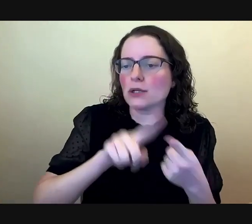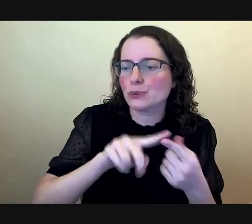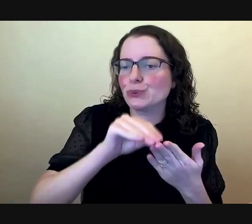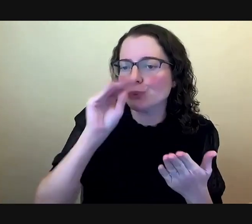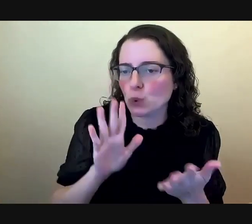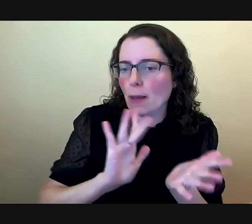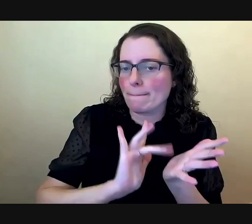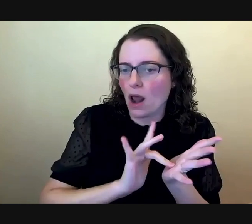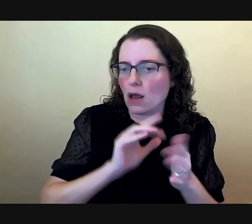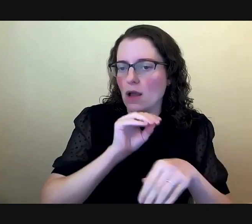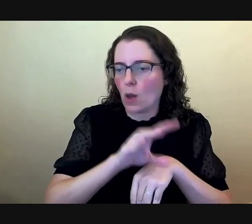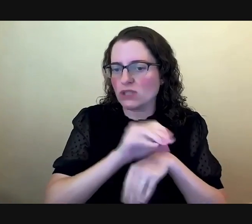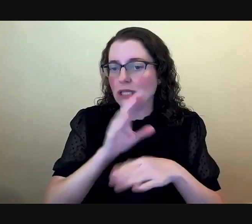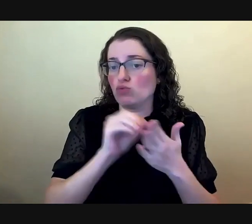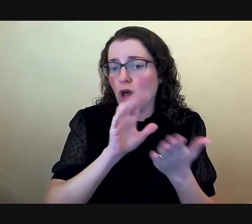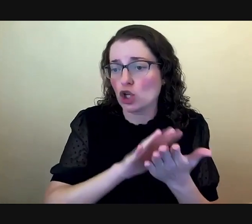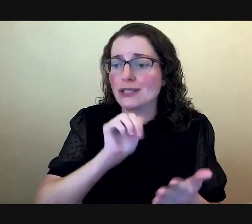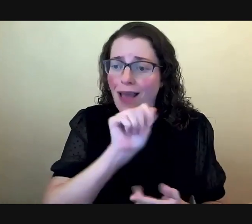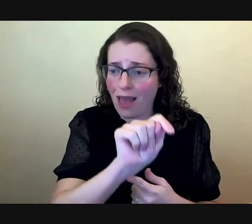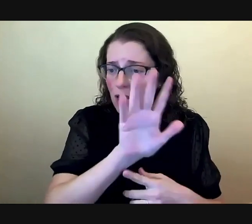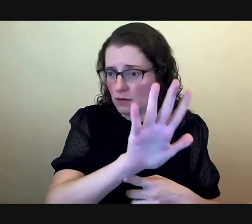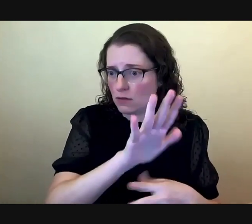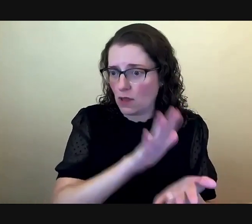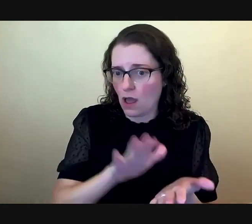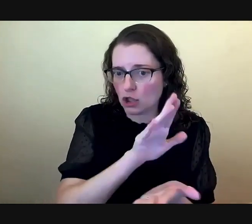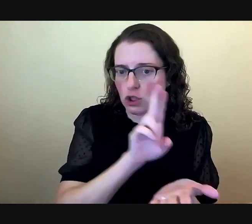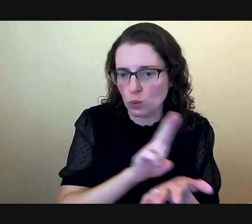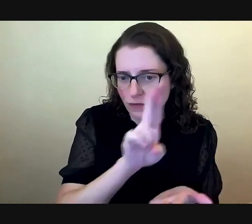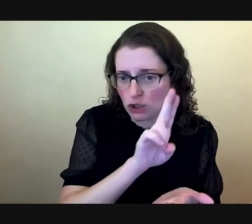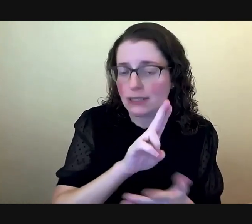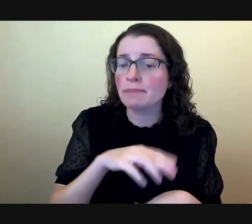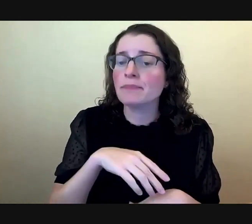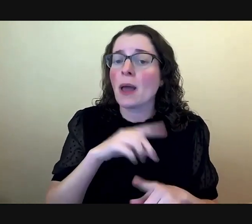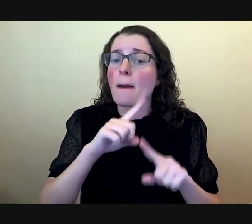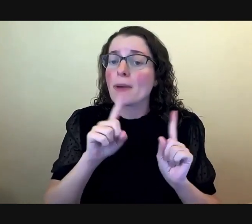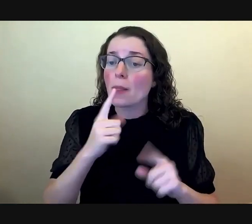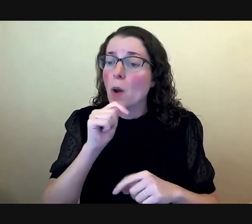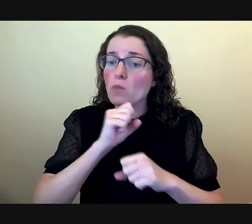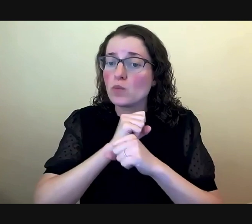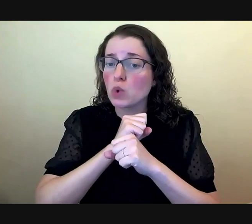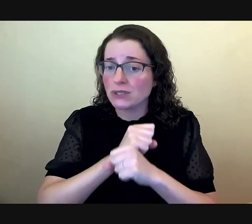FERPA applies to student medical records or counseling records at the college or university.